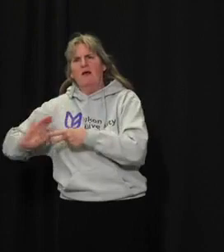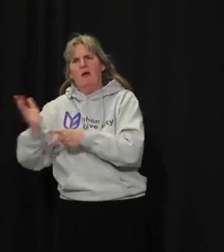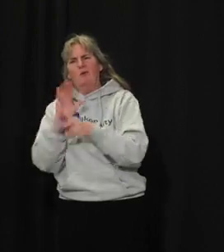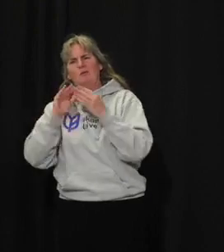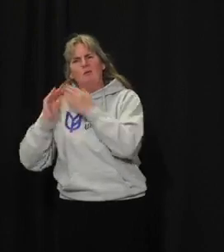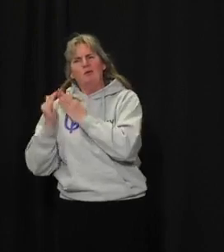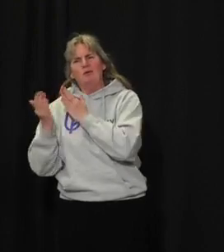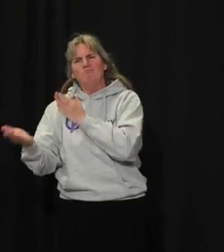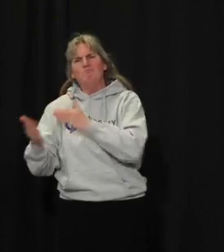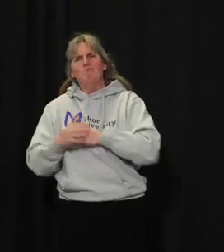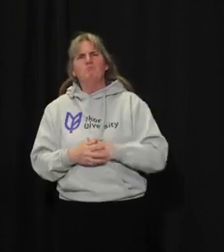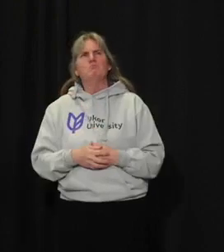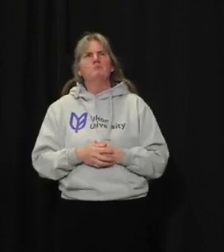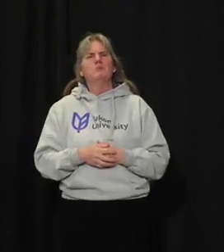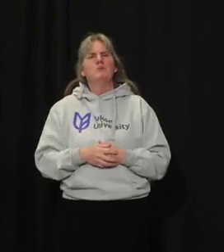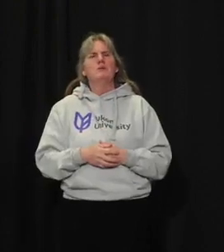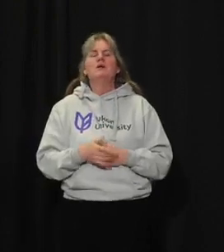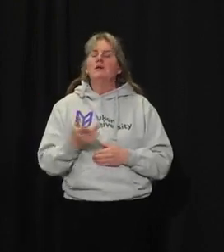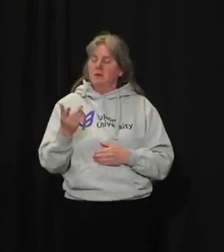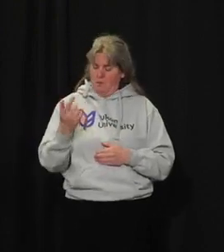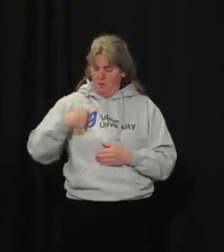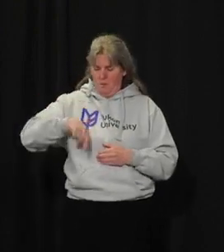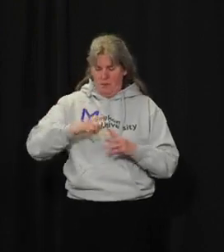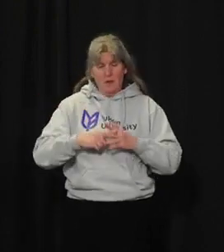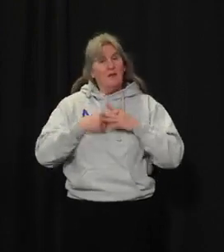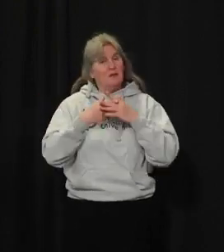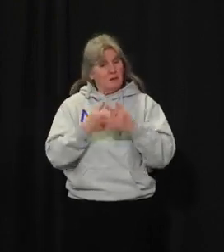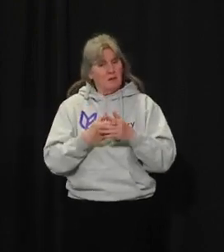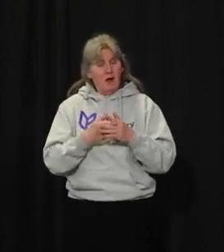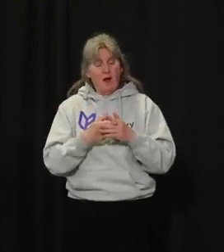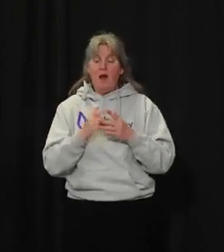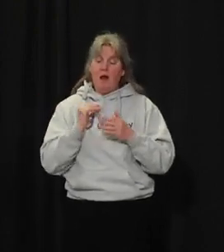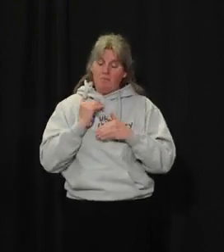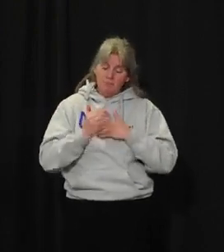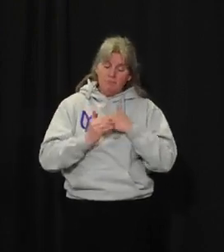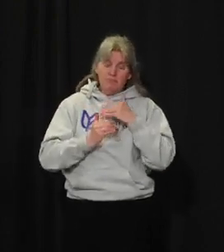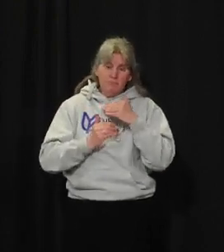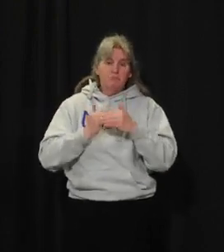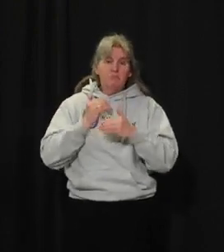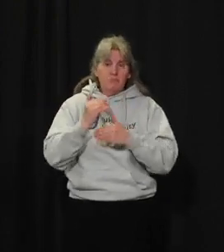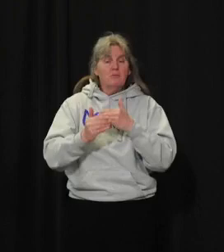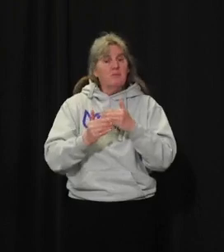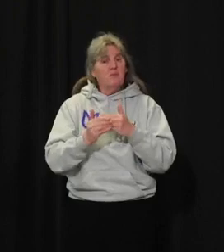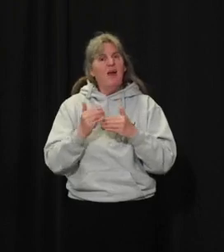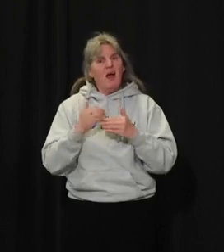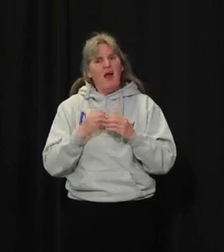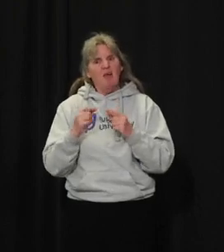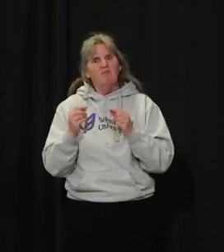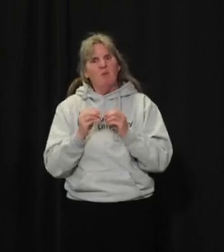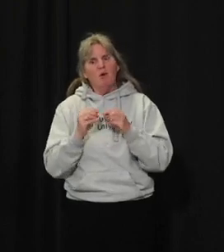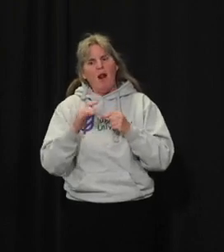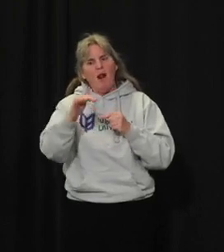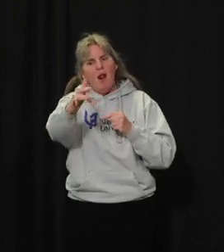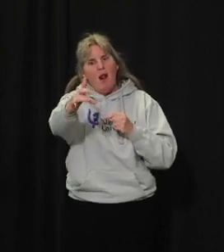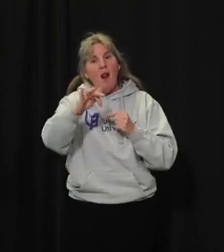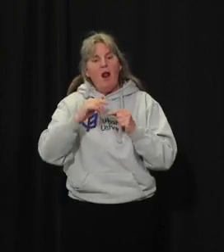our community. We have taken some early steps on our pathway forward, and there still is quite a ways to